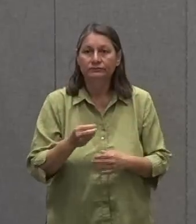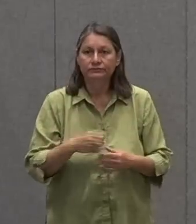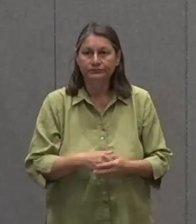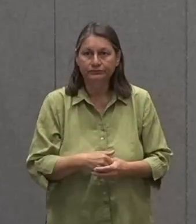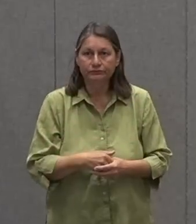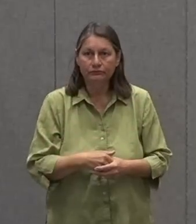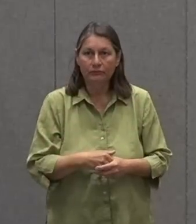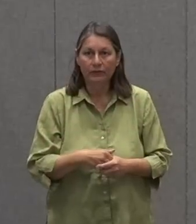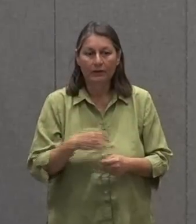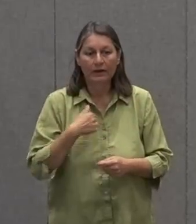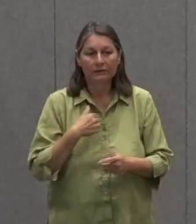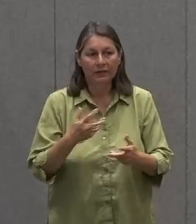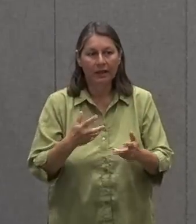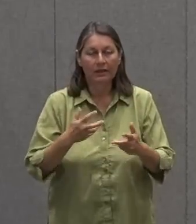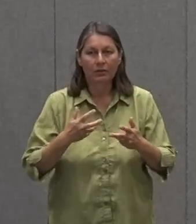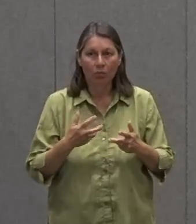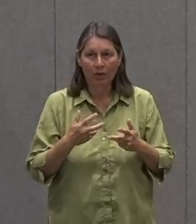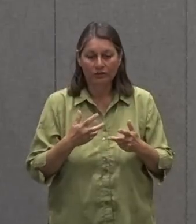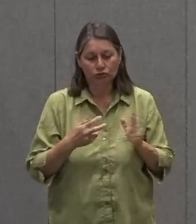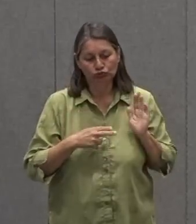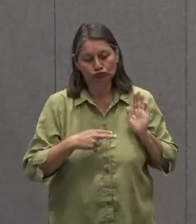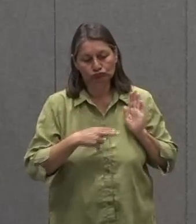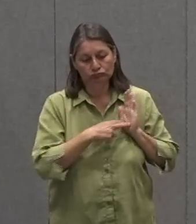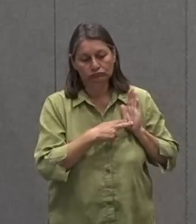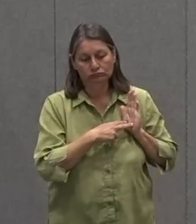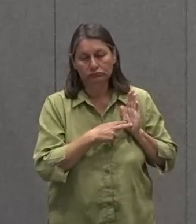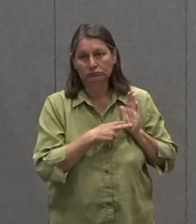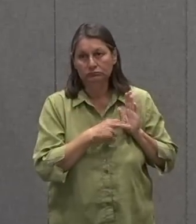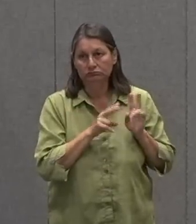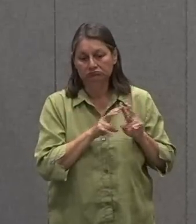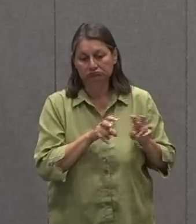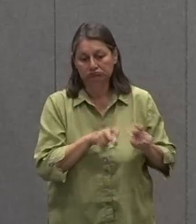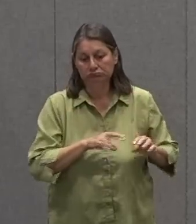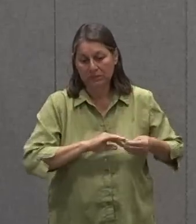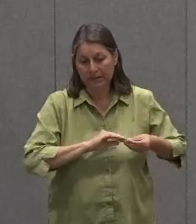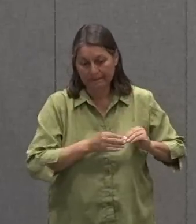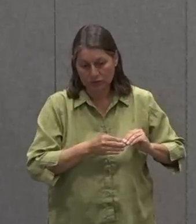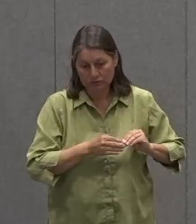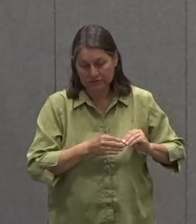and look at some numbers, look at a number,